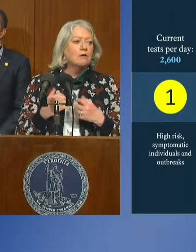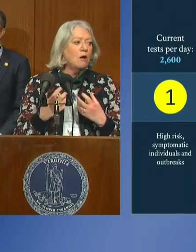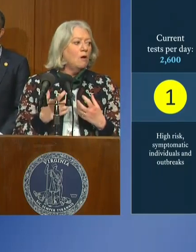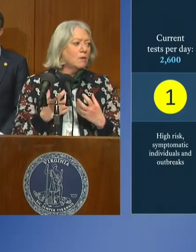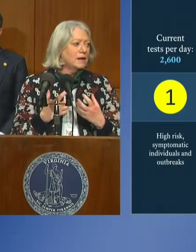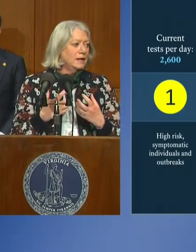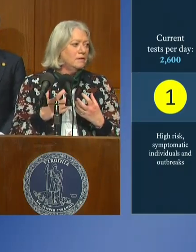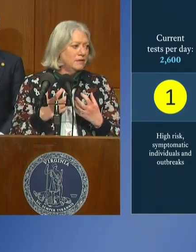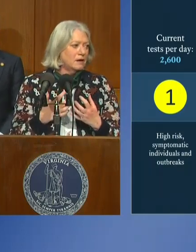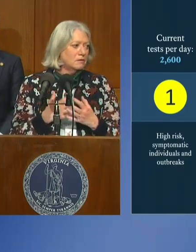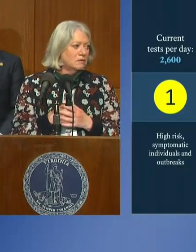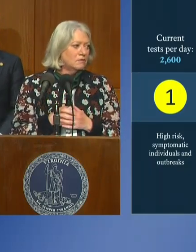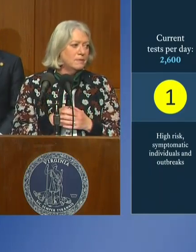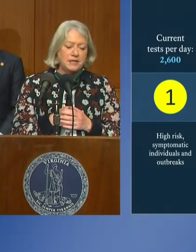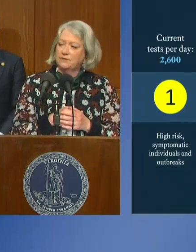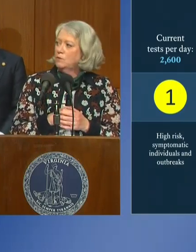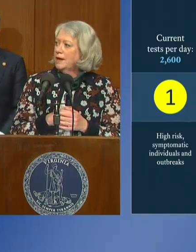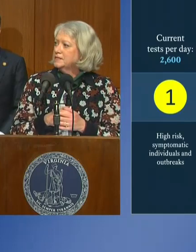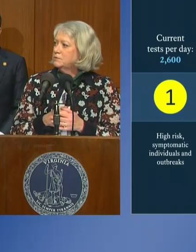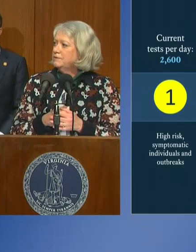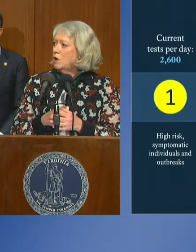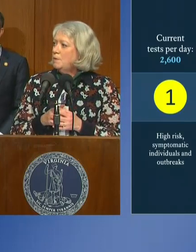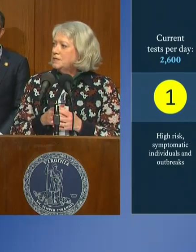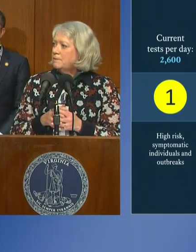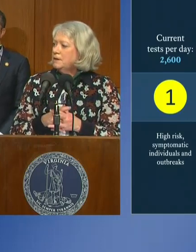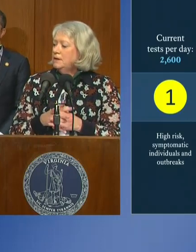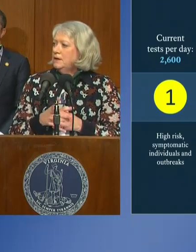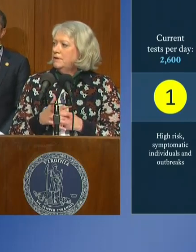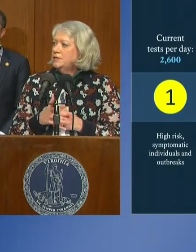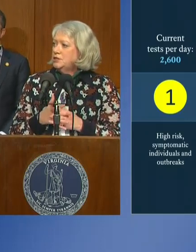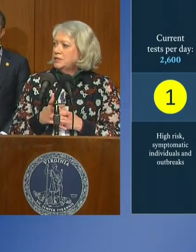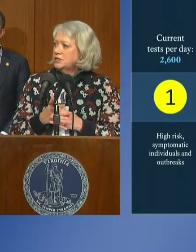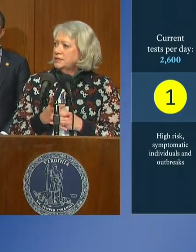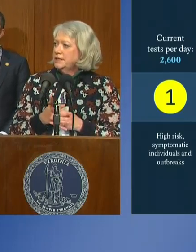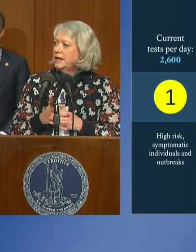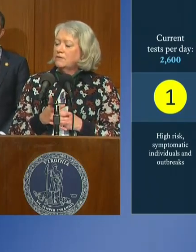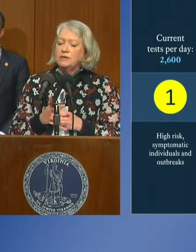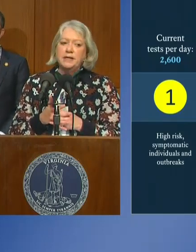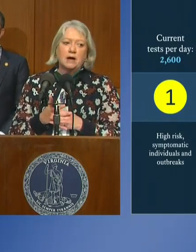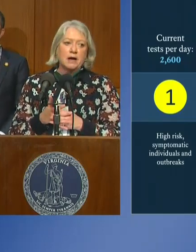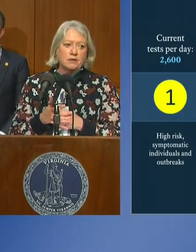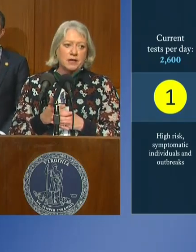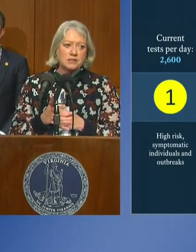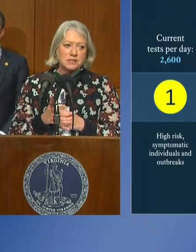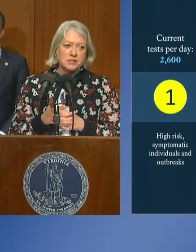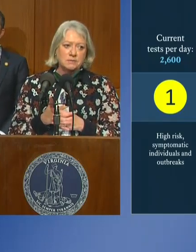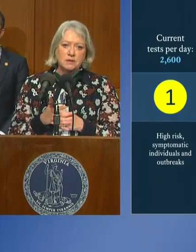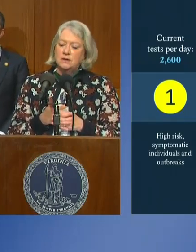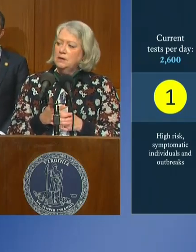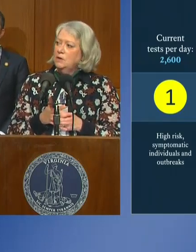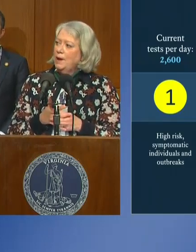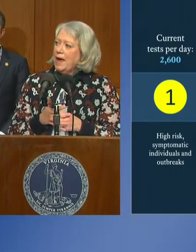WE'RE A LOT OF- STATES TALK ABOUT FACE TO. WE'RE ALREADY THERE FOR MANY DIFFERENT WAYS